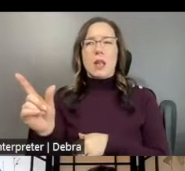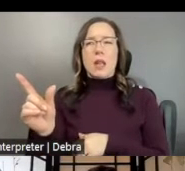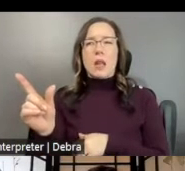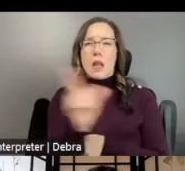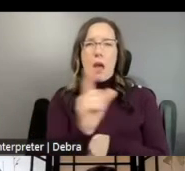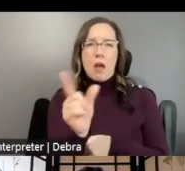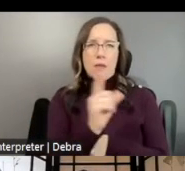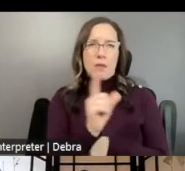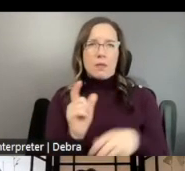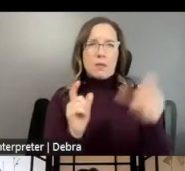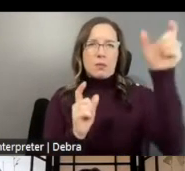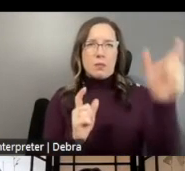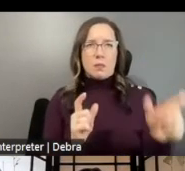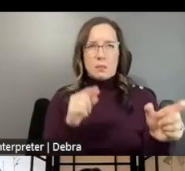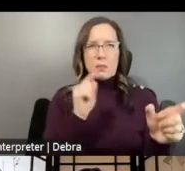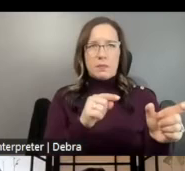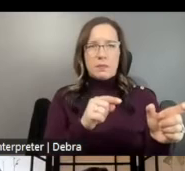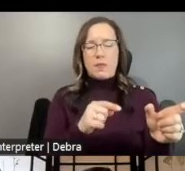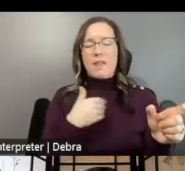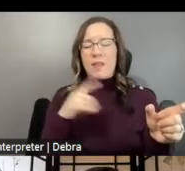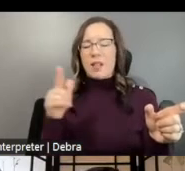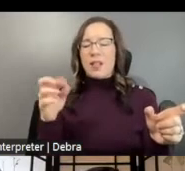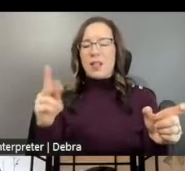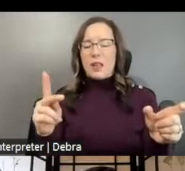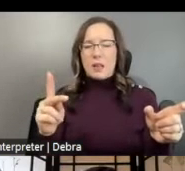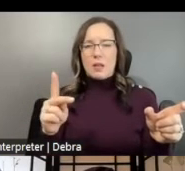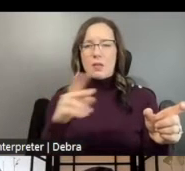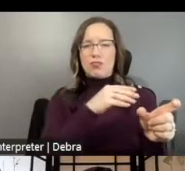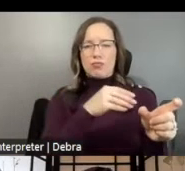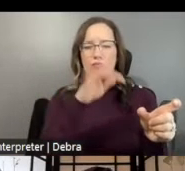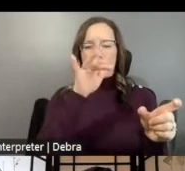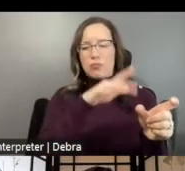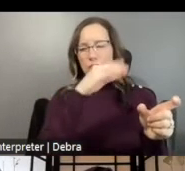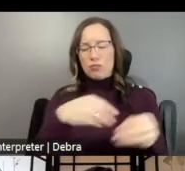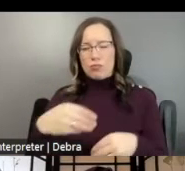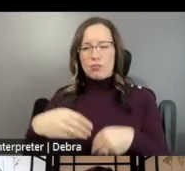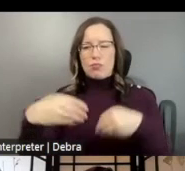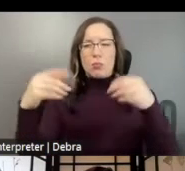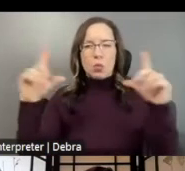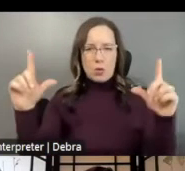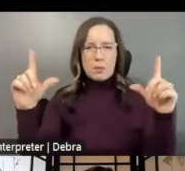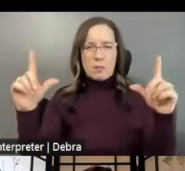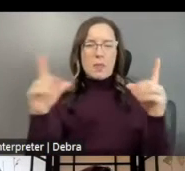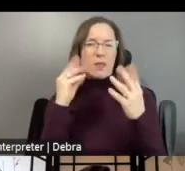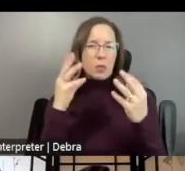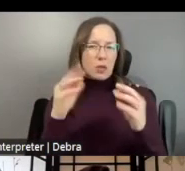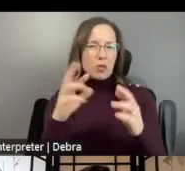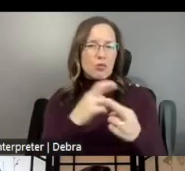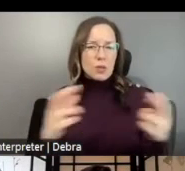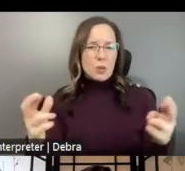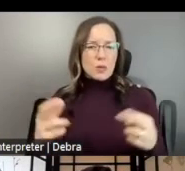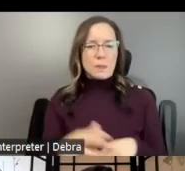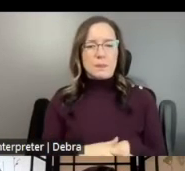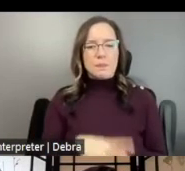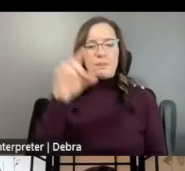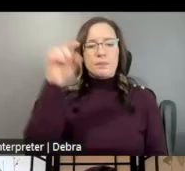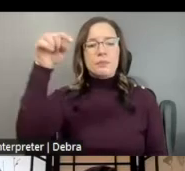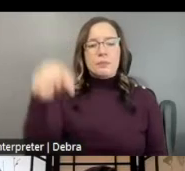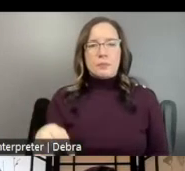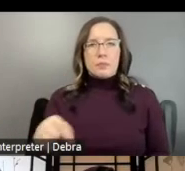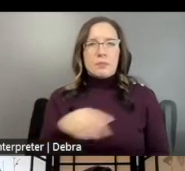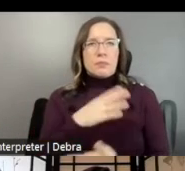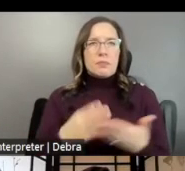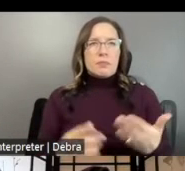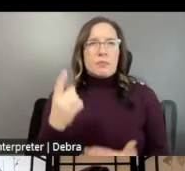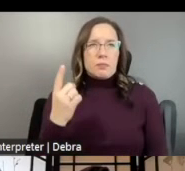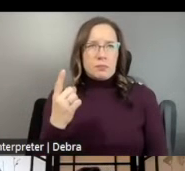SIDEBAR WHICH INCLUDES LINKS TO INFORMATION AND RESOURCES. YOU'LL SCROLL DOWN TO PART ONE AND TWO